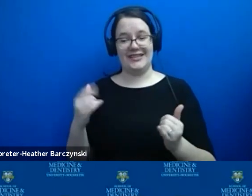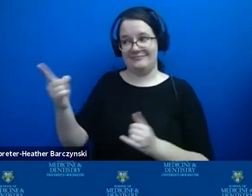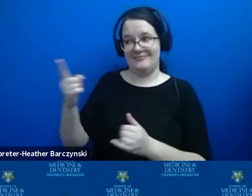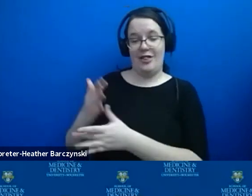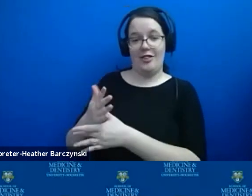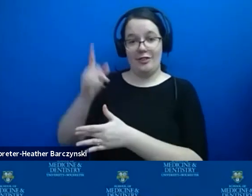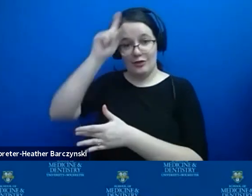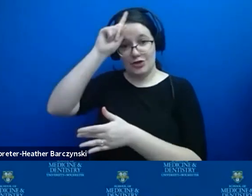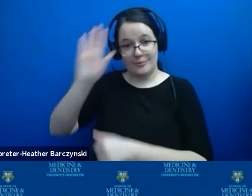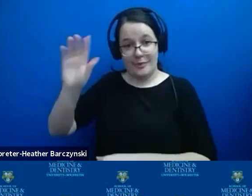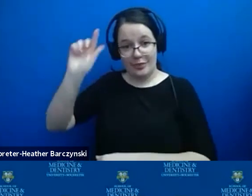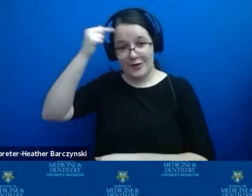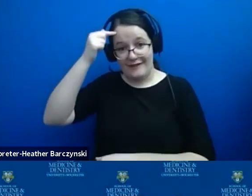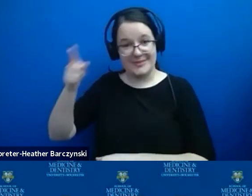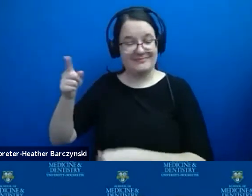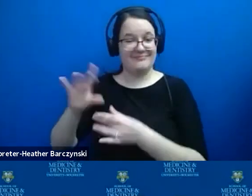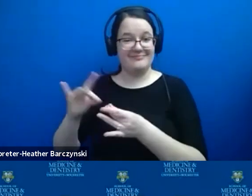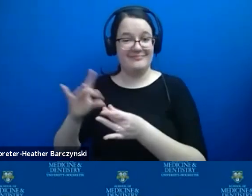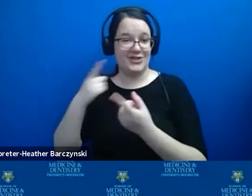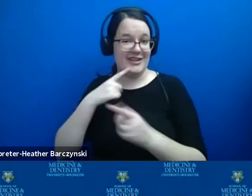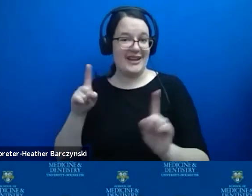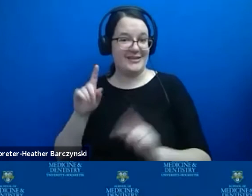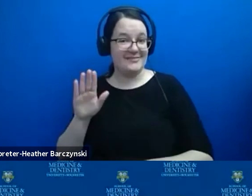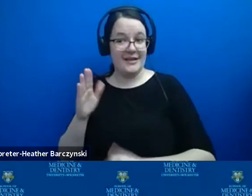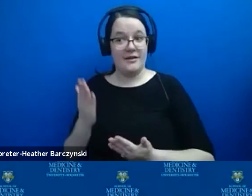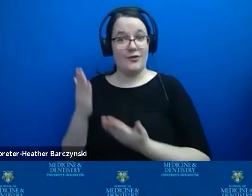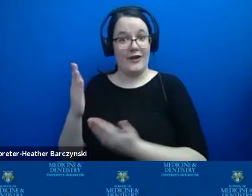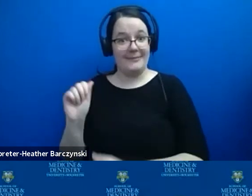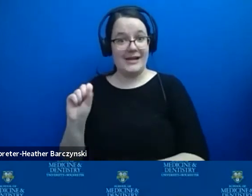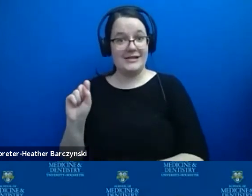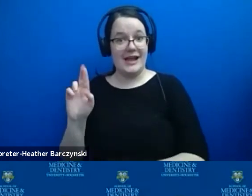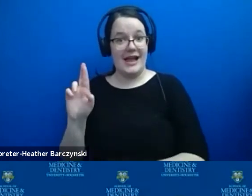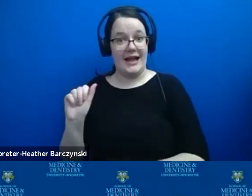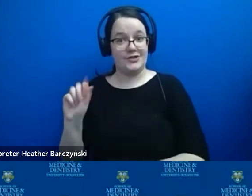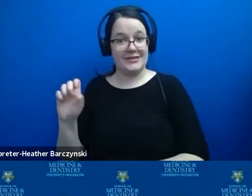indicated that they are not going to recommend the astrozenica vaccine in people over 65 and up